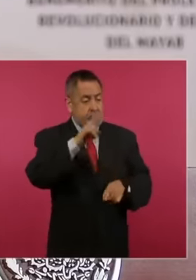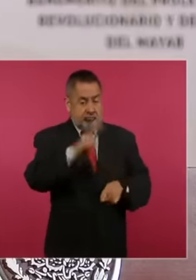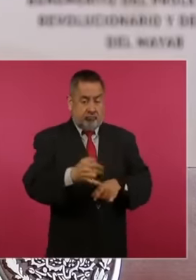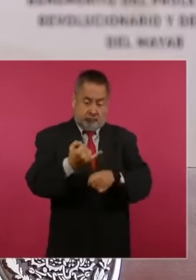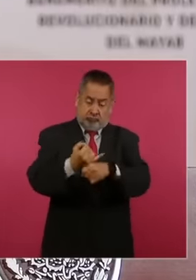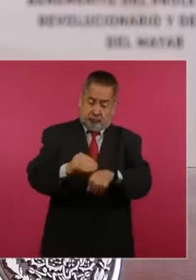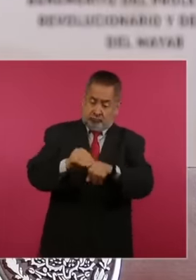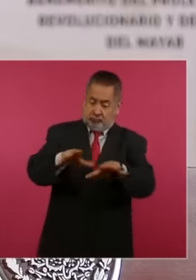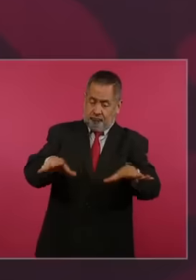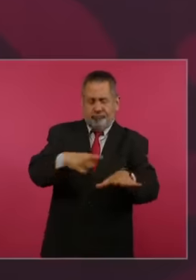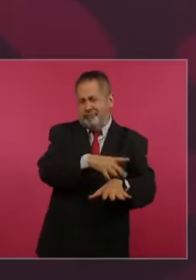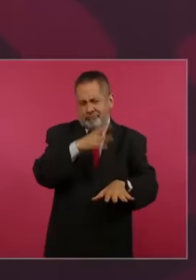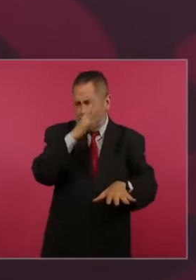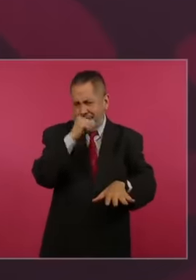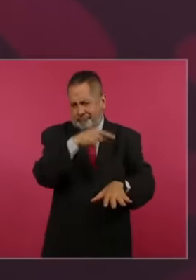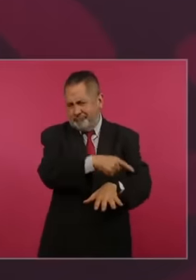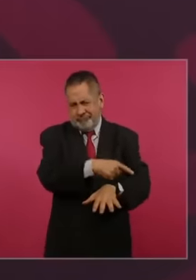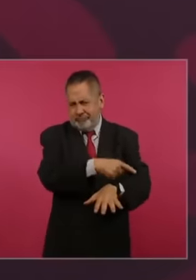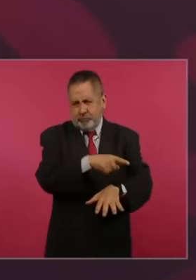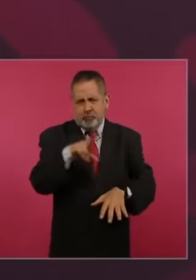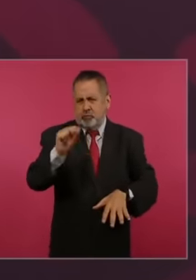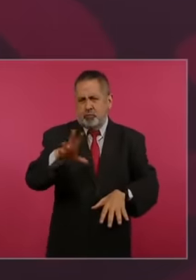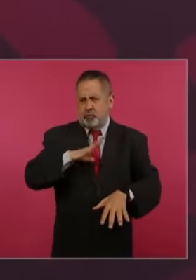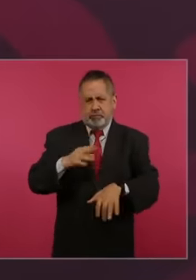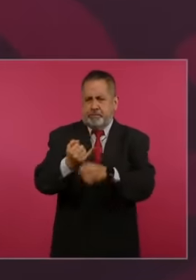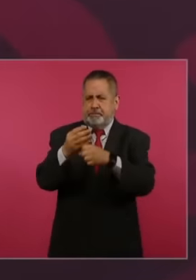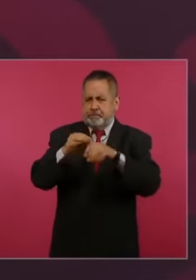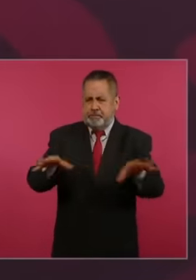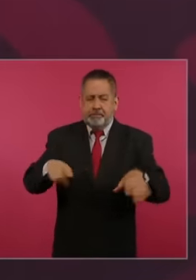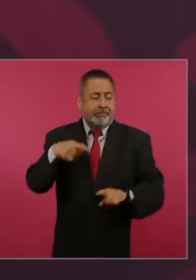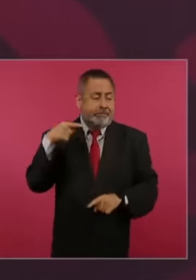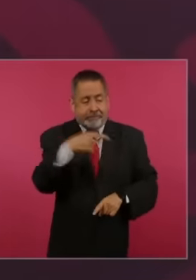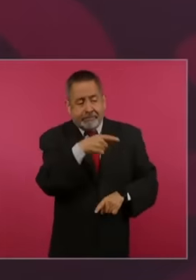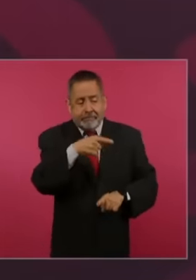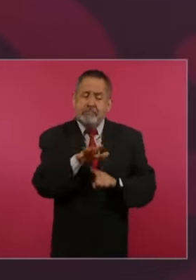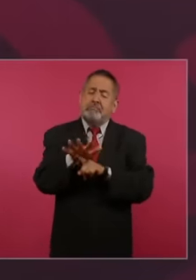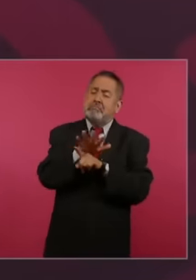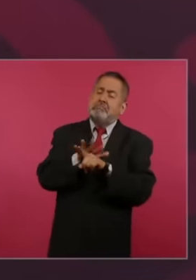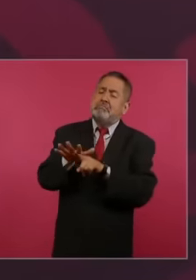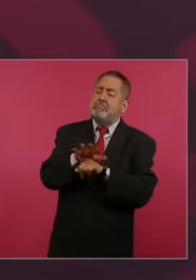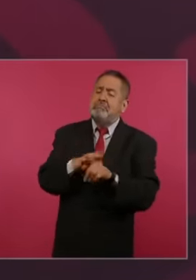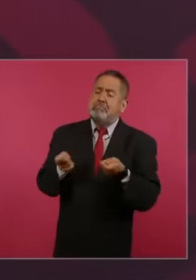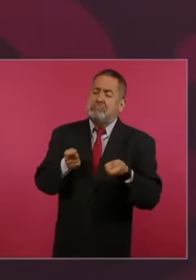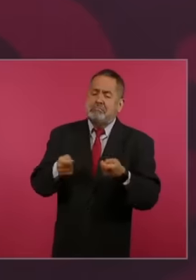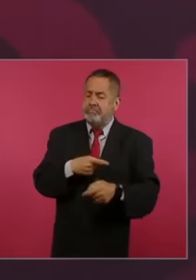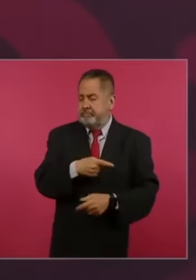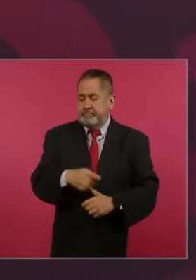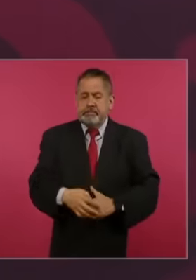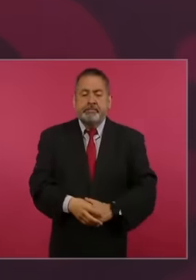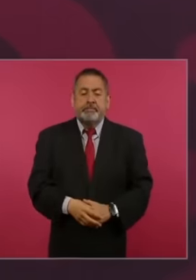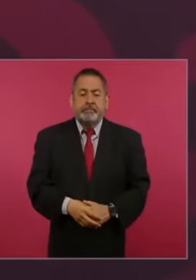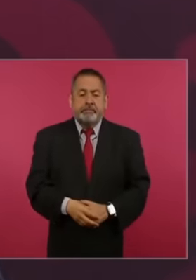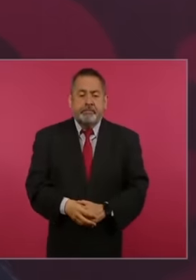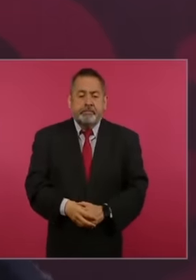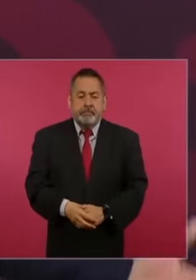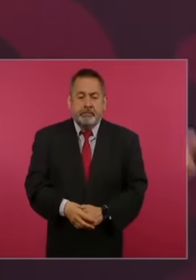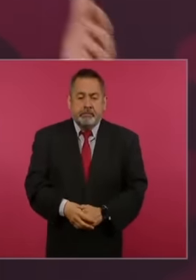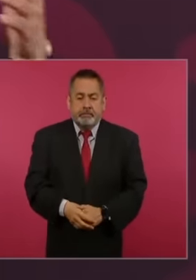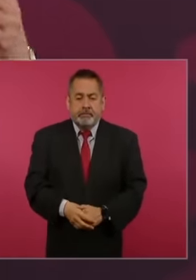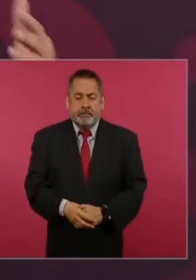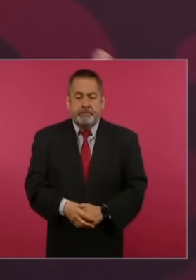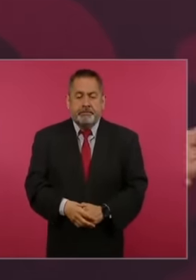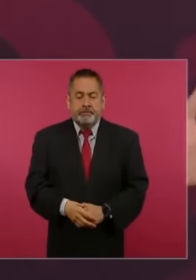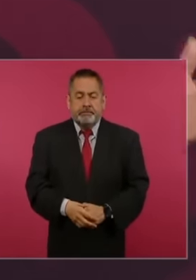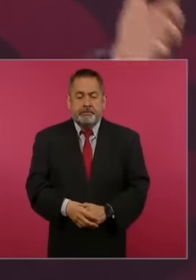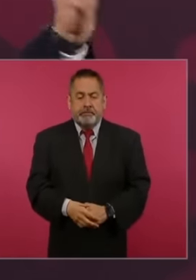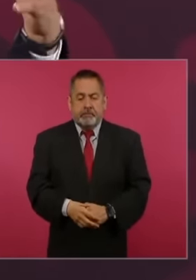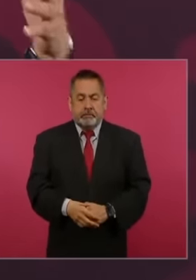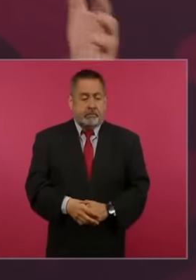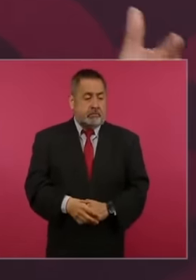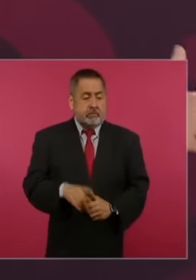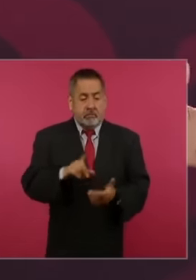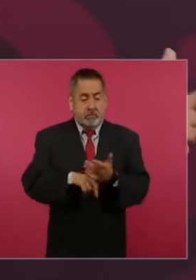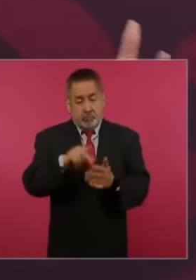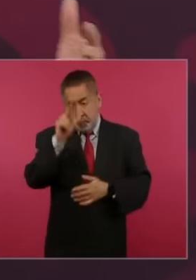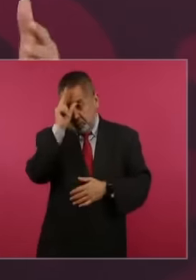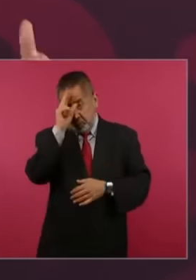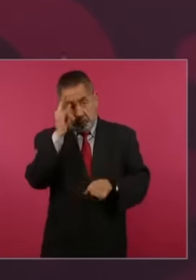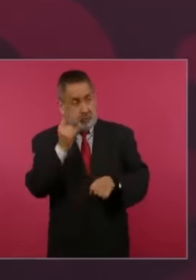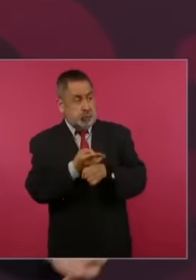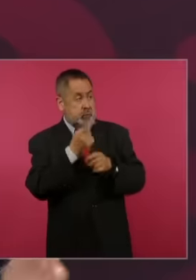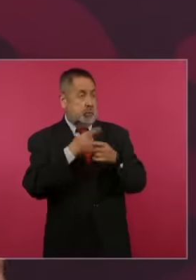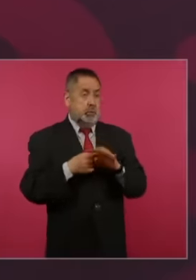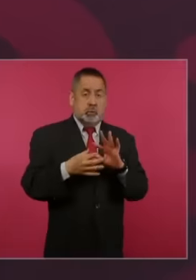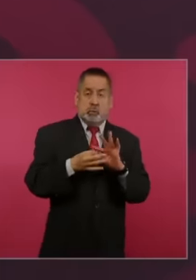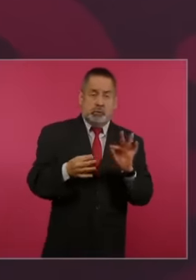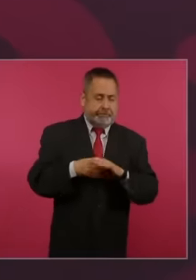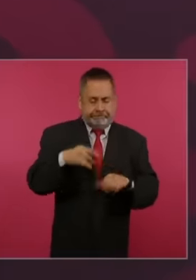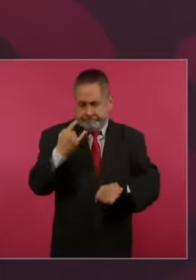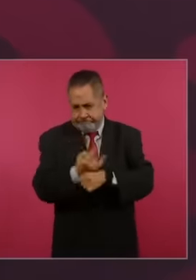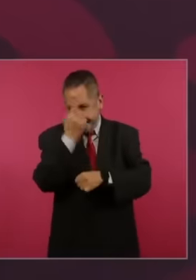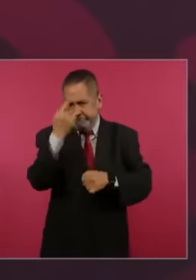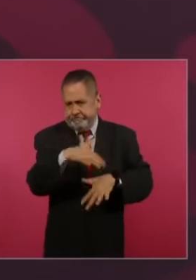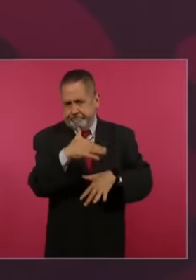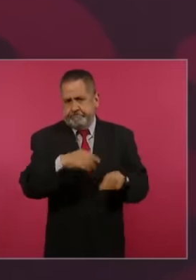organic intellectual information,